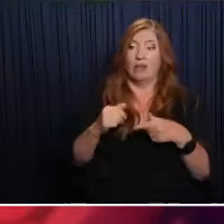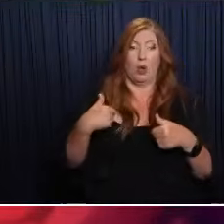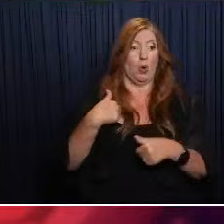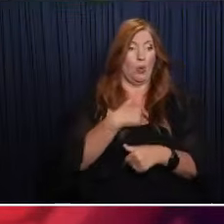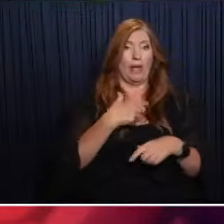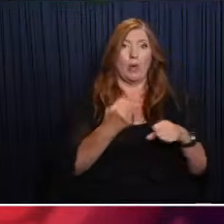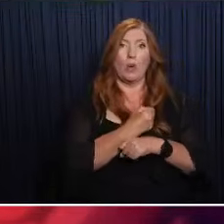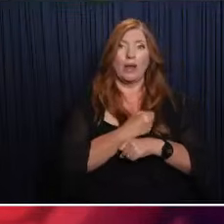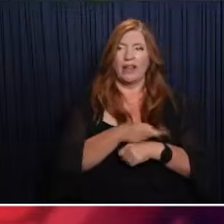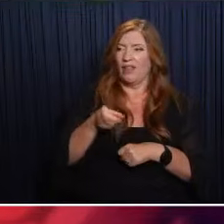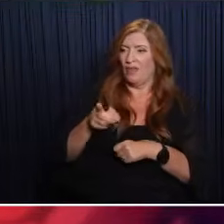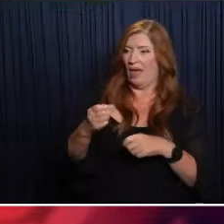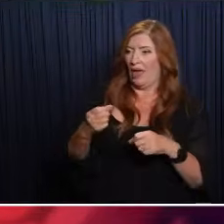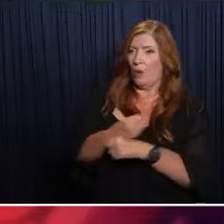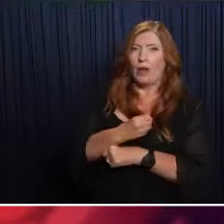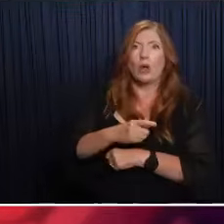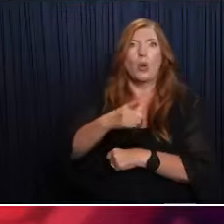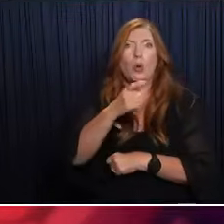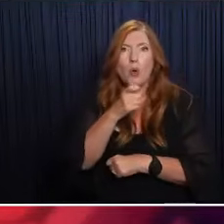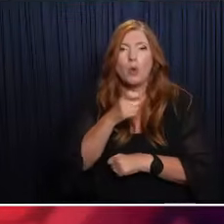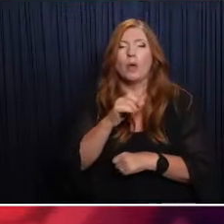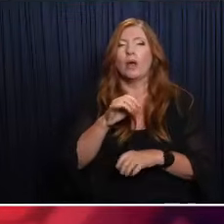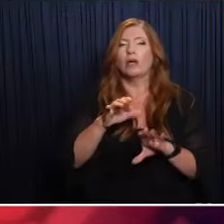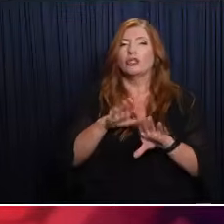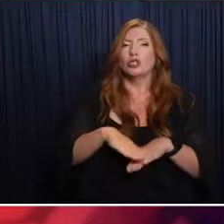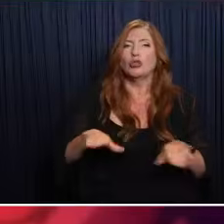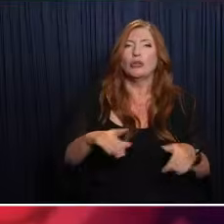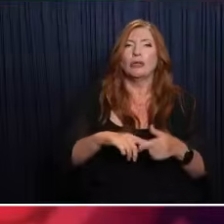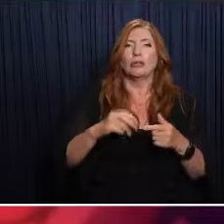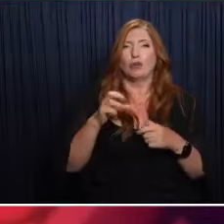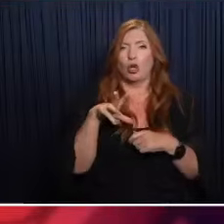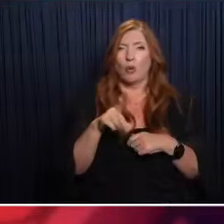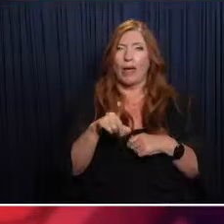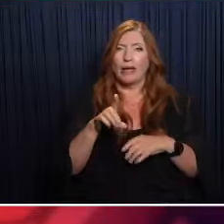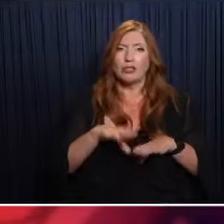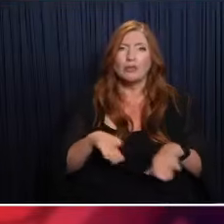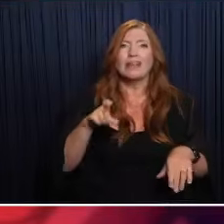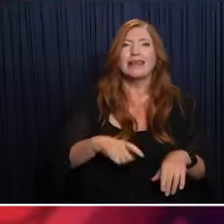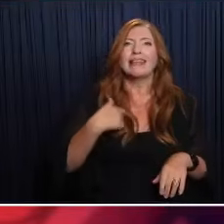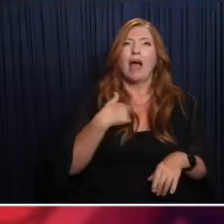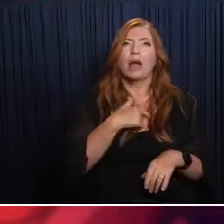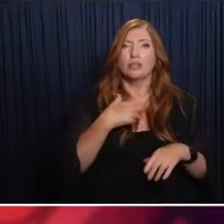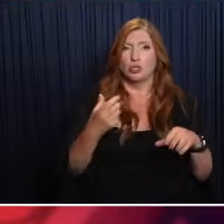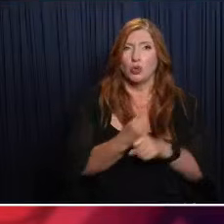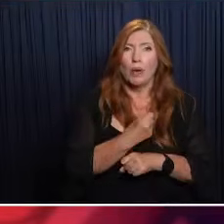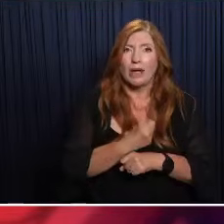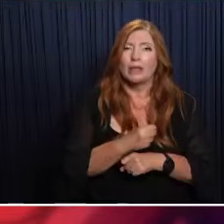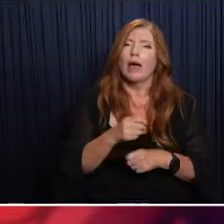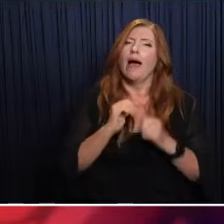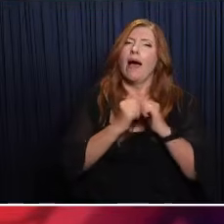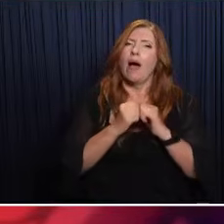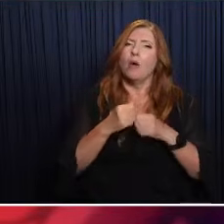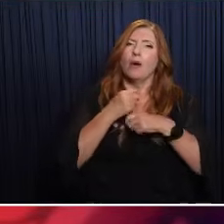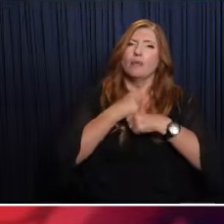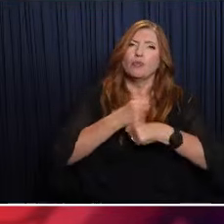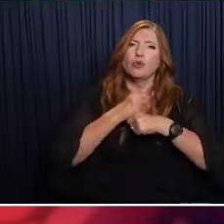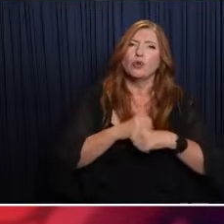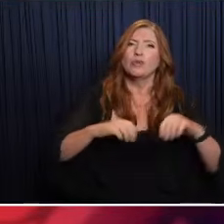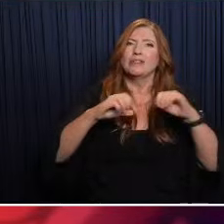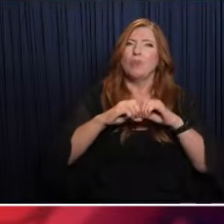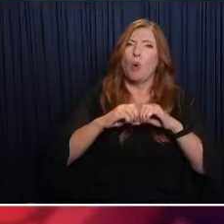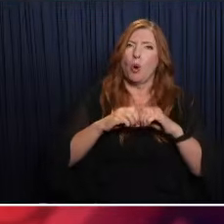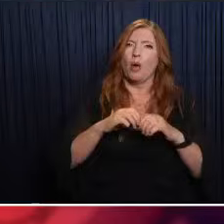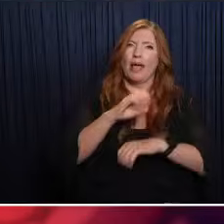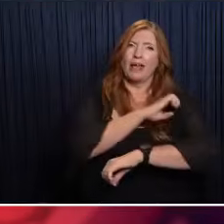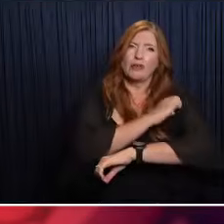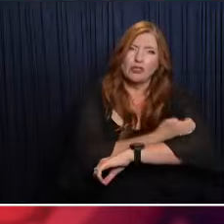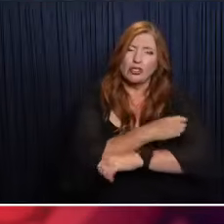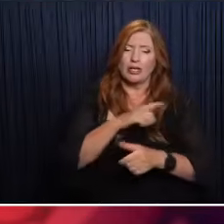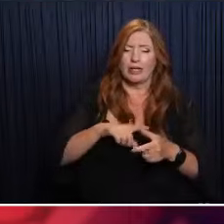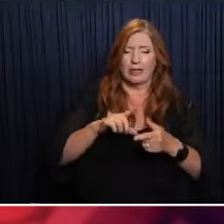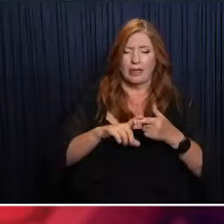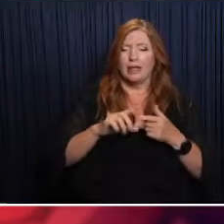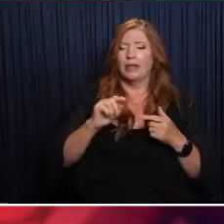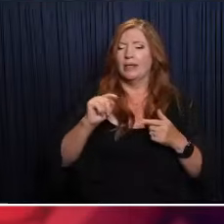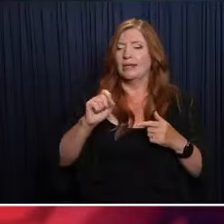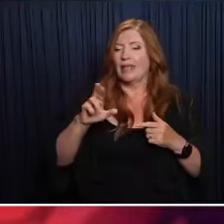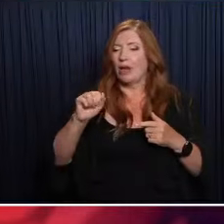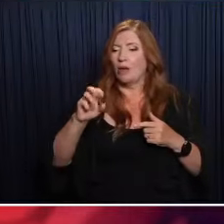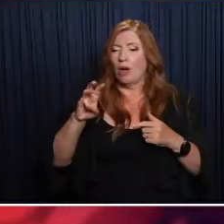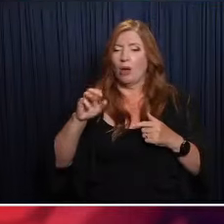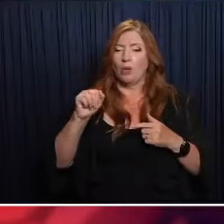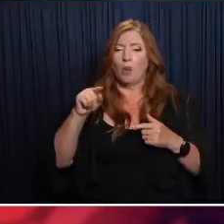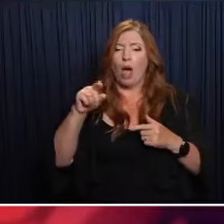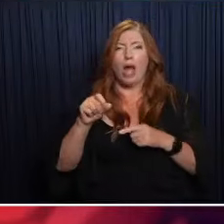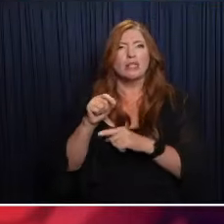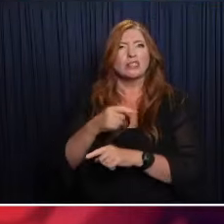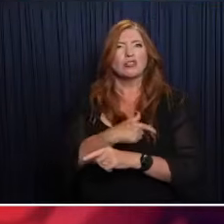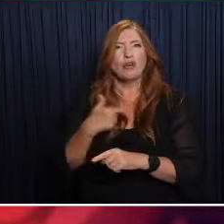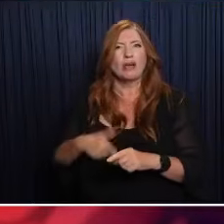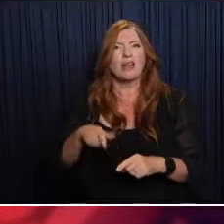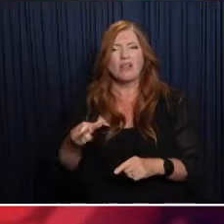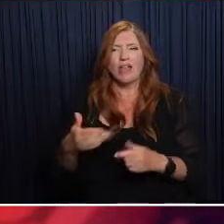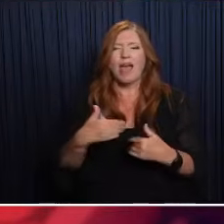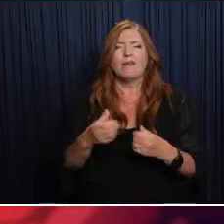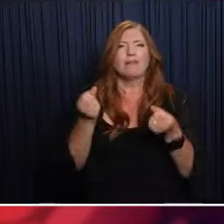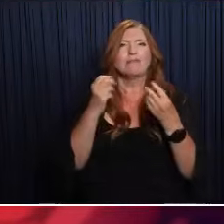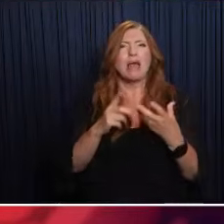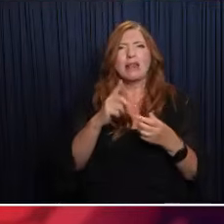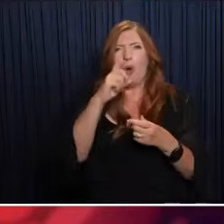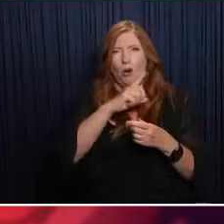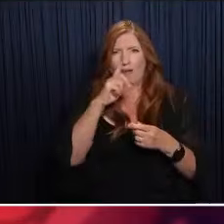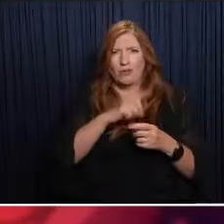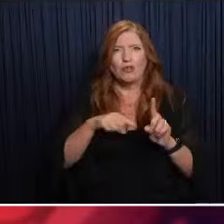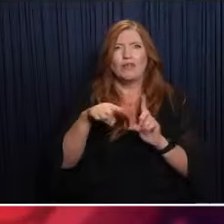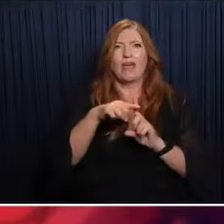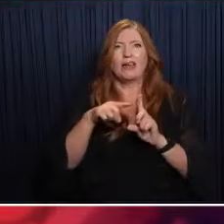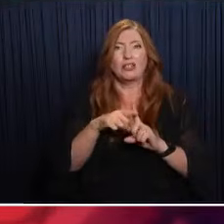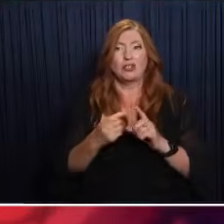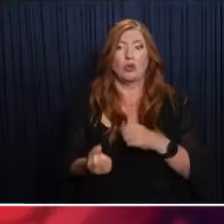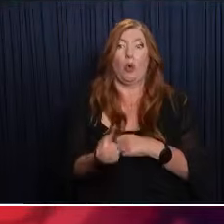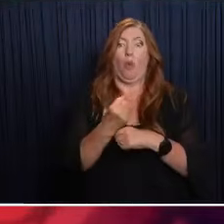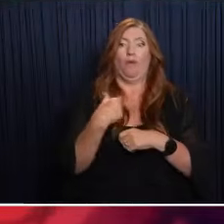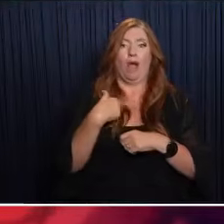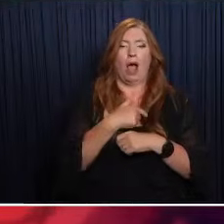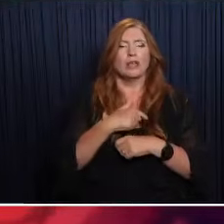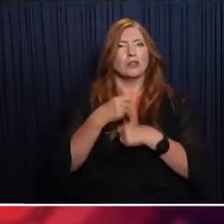IT IS A CHOICE IF WE ARE GOING